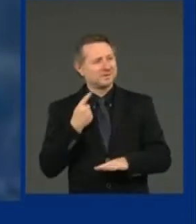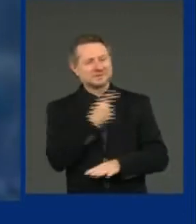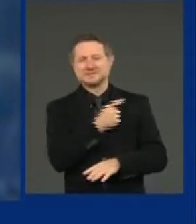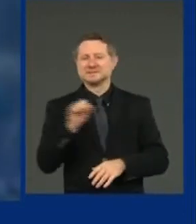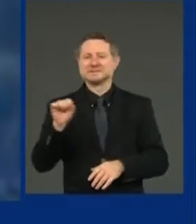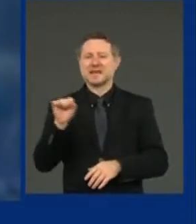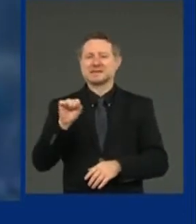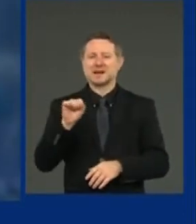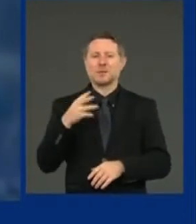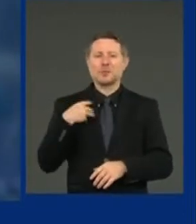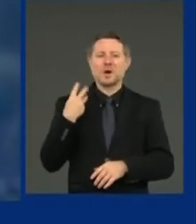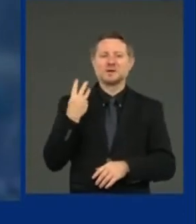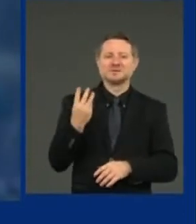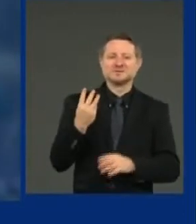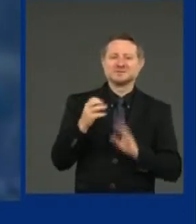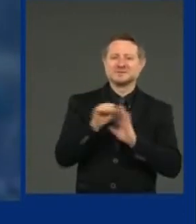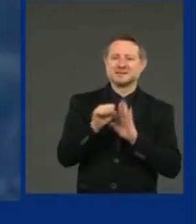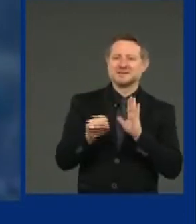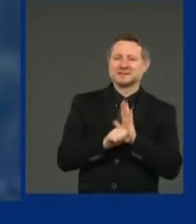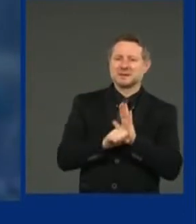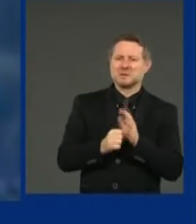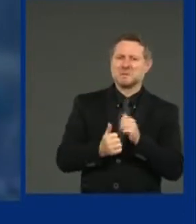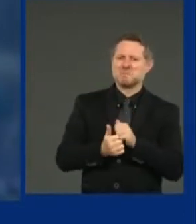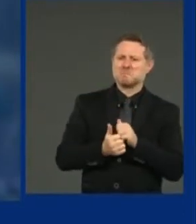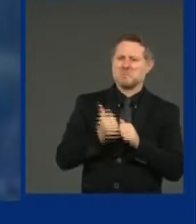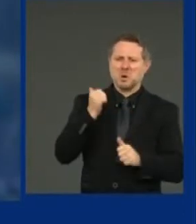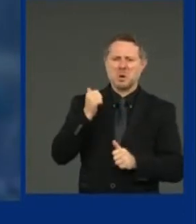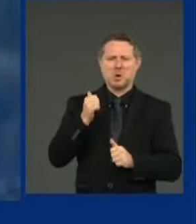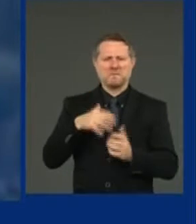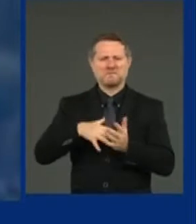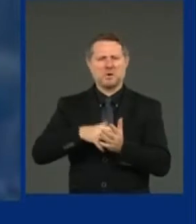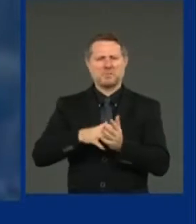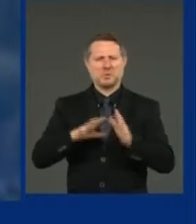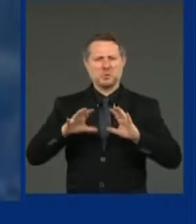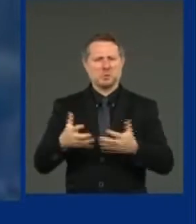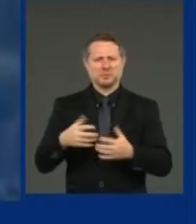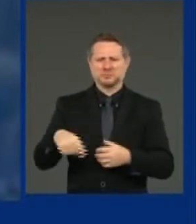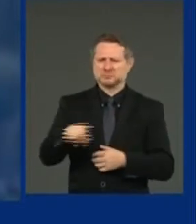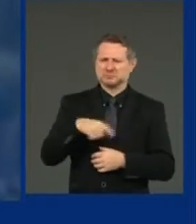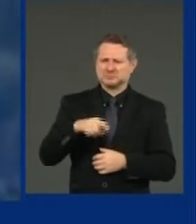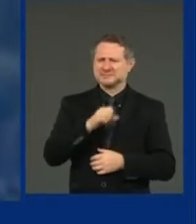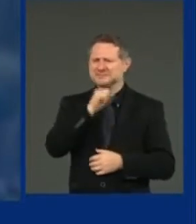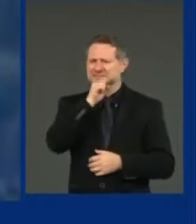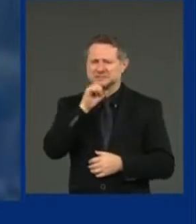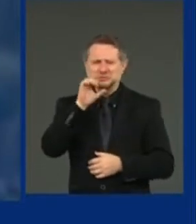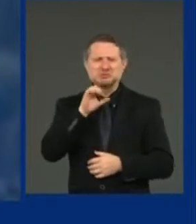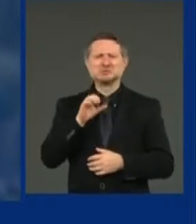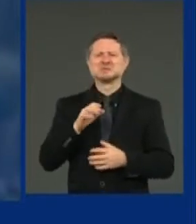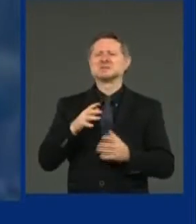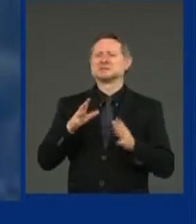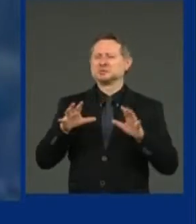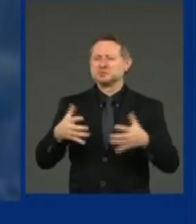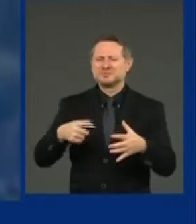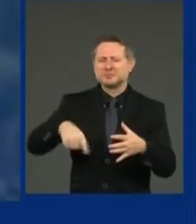IN SEATTLE, WASHINGTON, WHERE IT ATTACKED THE NURSING HOME. THE MOST VULNERABLE POPULATION AND THE MOST VULNERABLE PLACE.